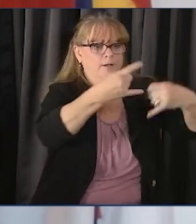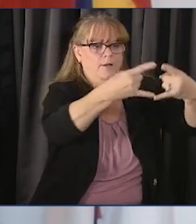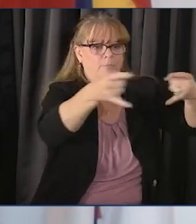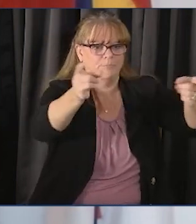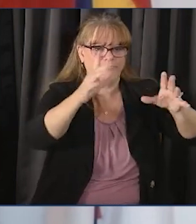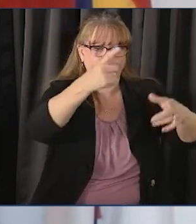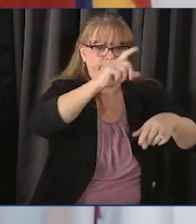Thank you.